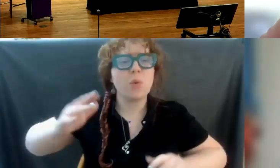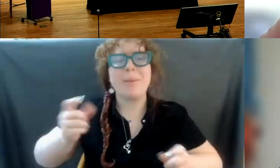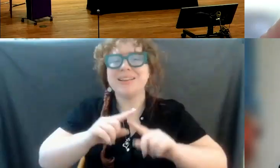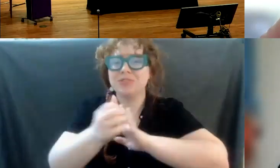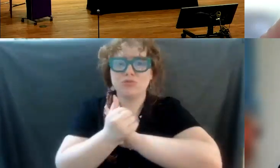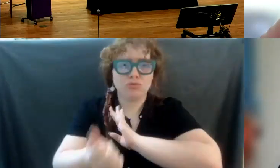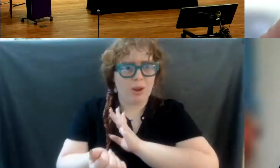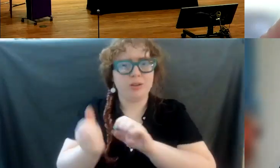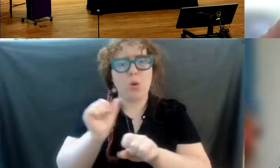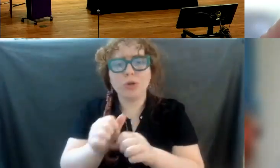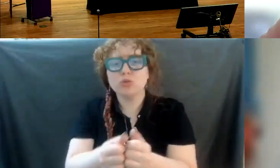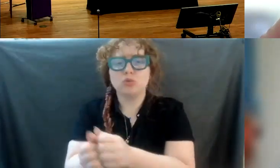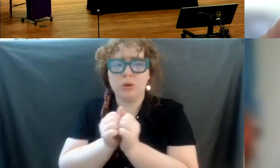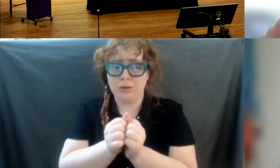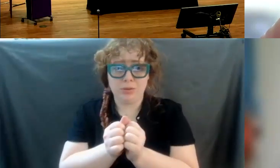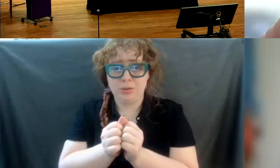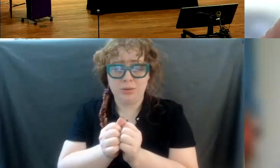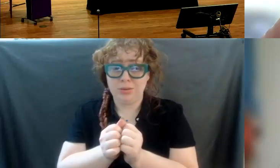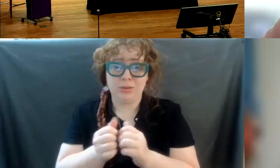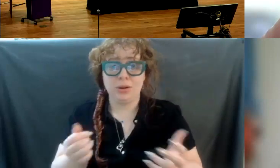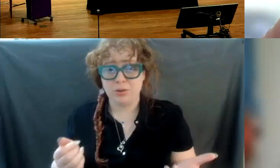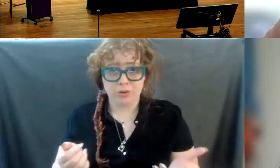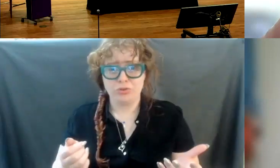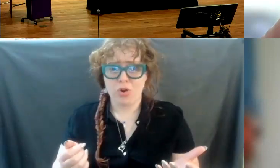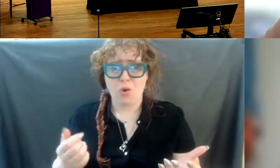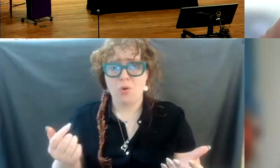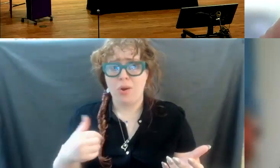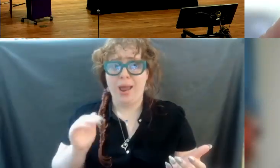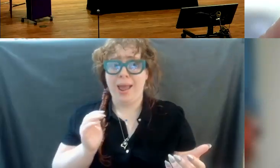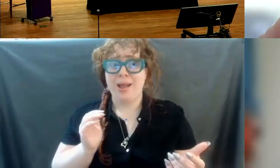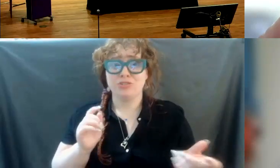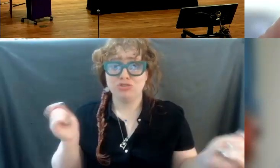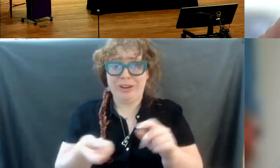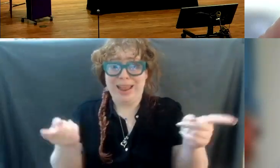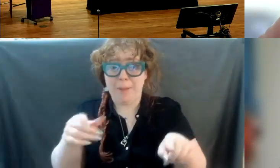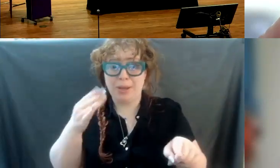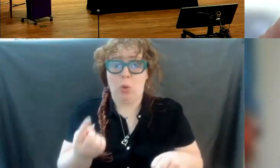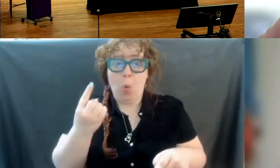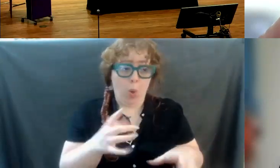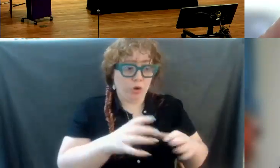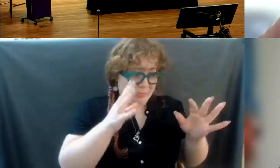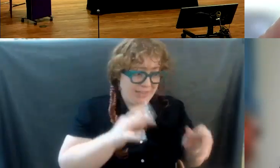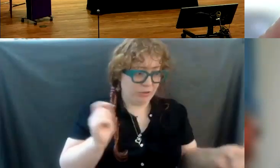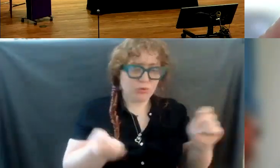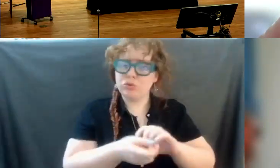did not happen because of any one organization or group. The systems collaborated to create this mess we're in,